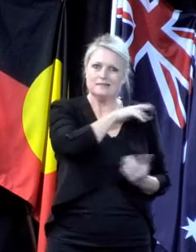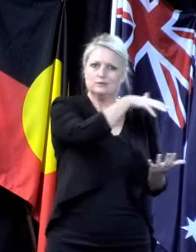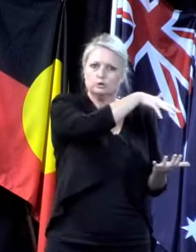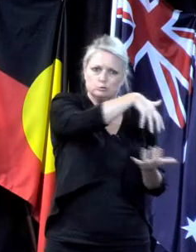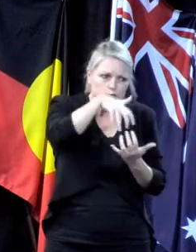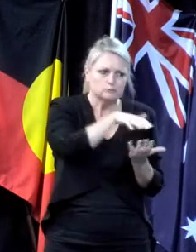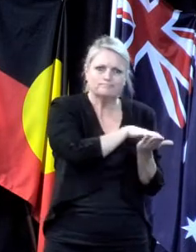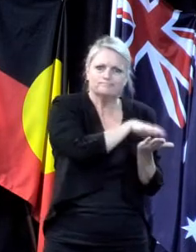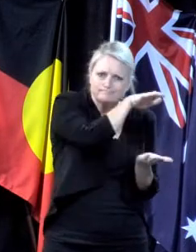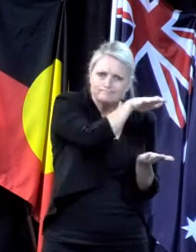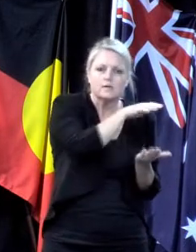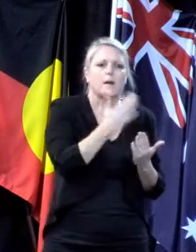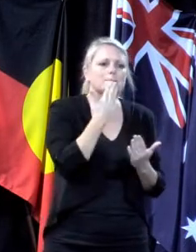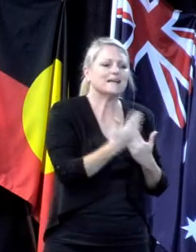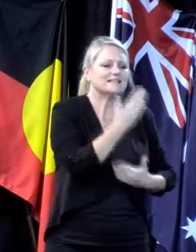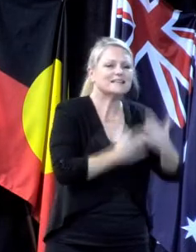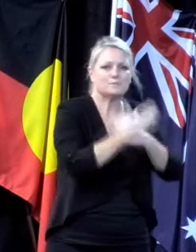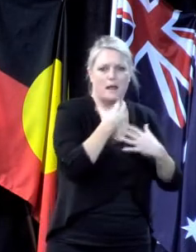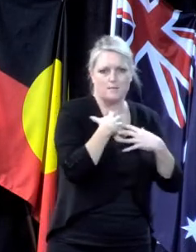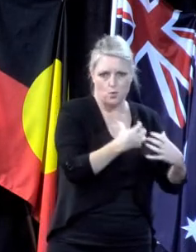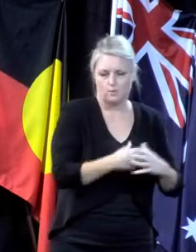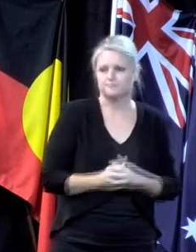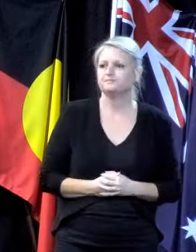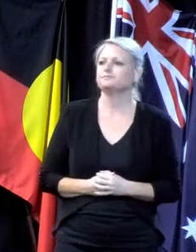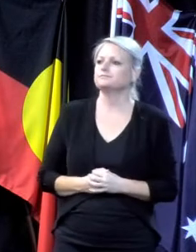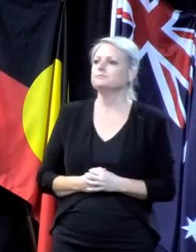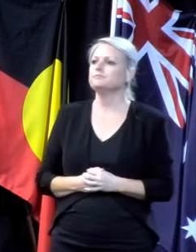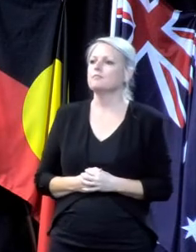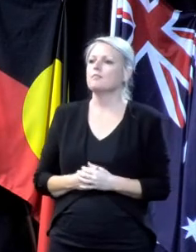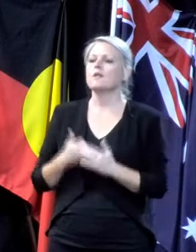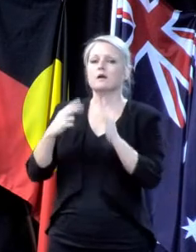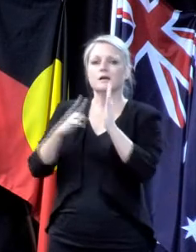...the challenge? So with the Nationally Consistent Collection of Data,